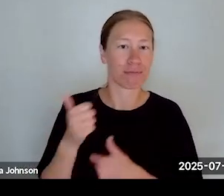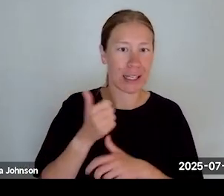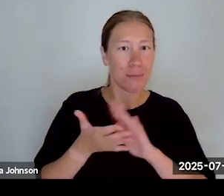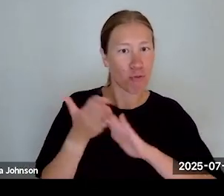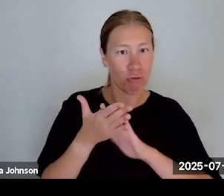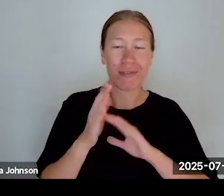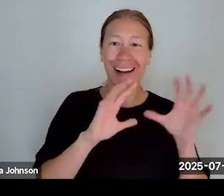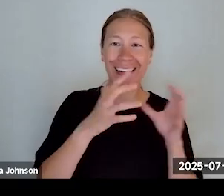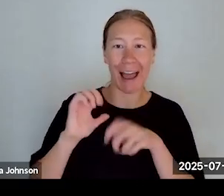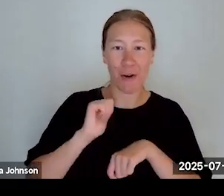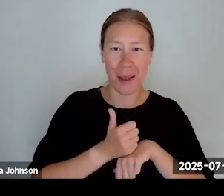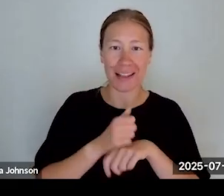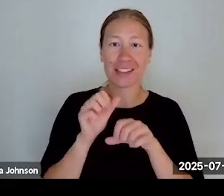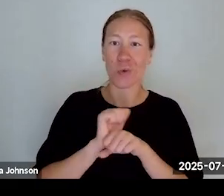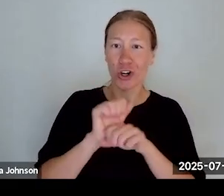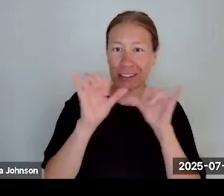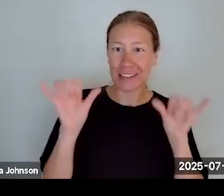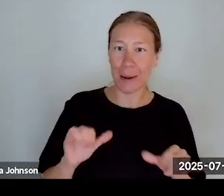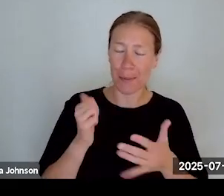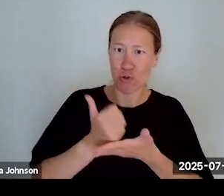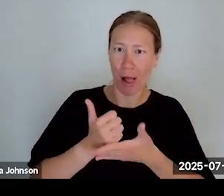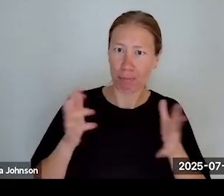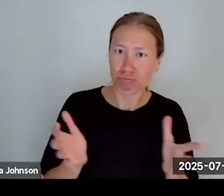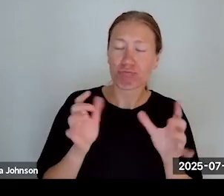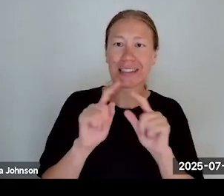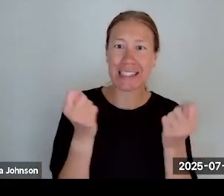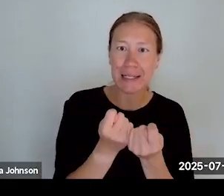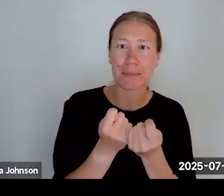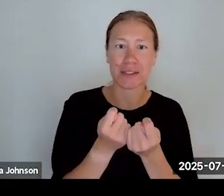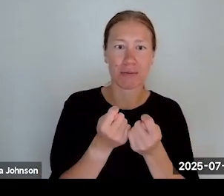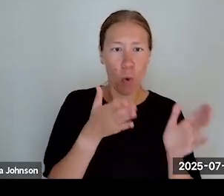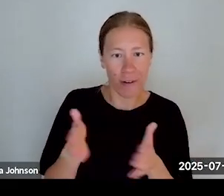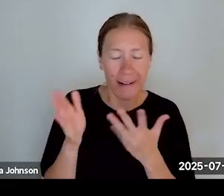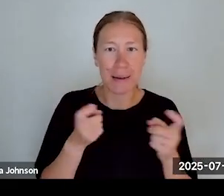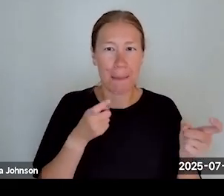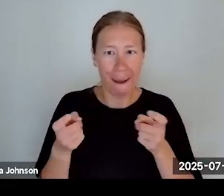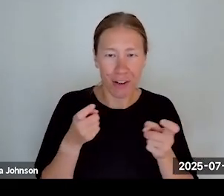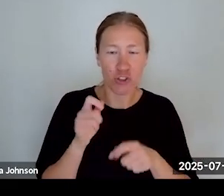that can help teams organize and manage their work. The image on this slide shows a table of projects,